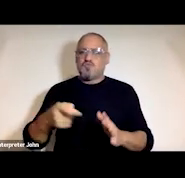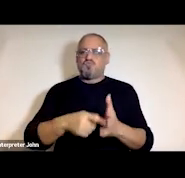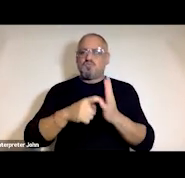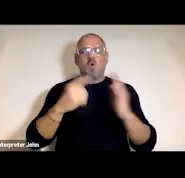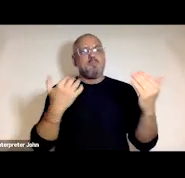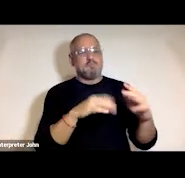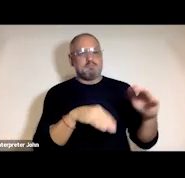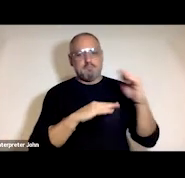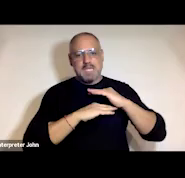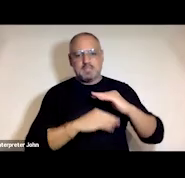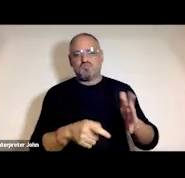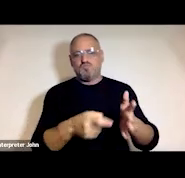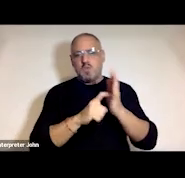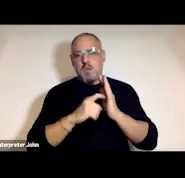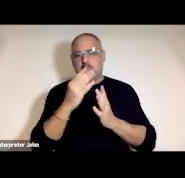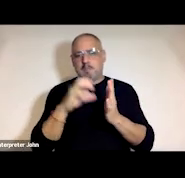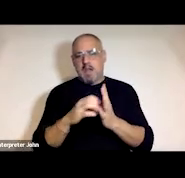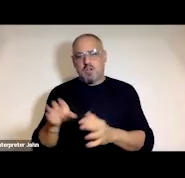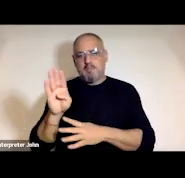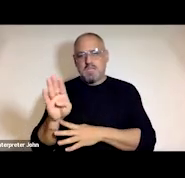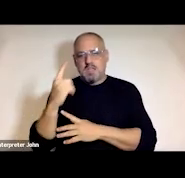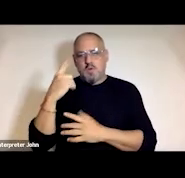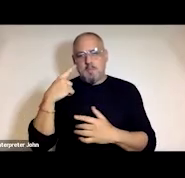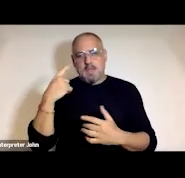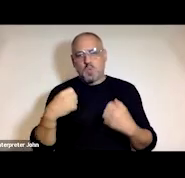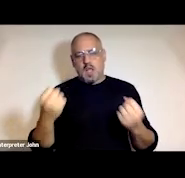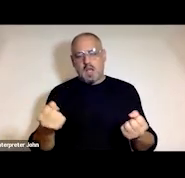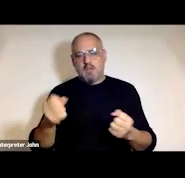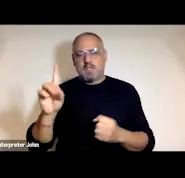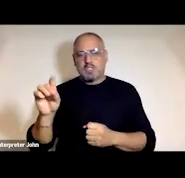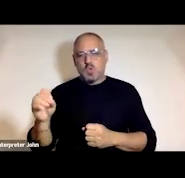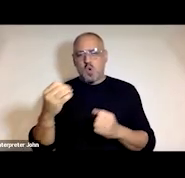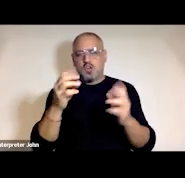in that paragraph B of the mental health disorder listings that Dazara talked about.